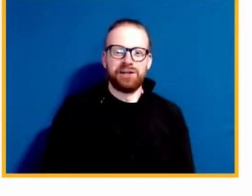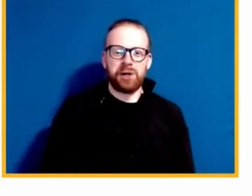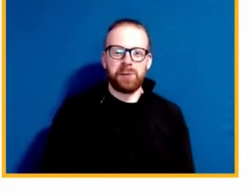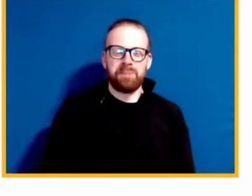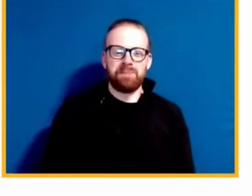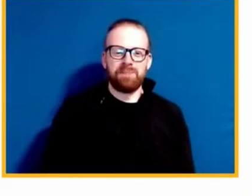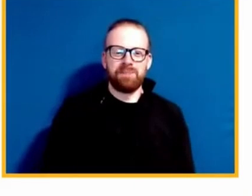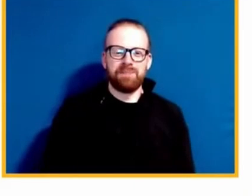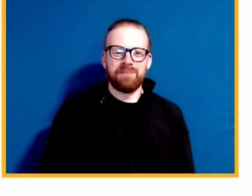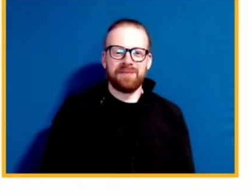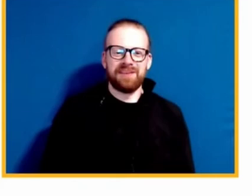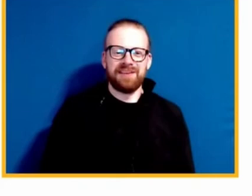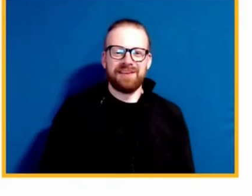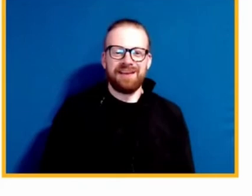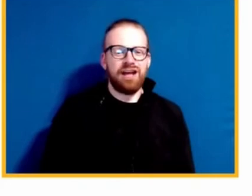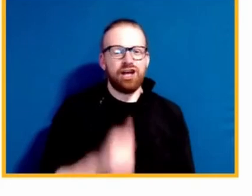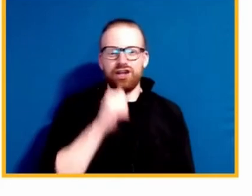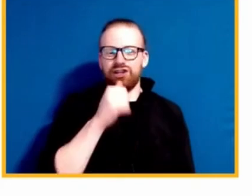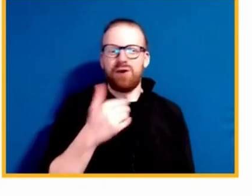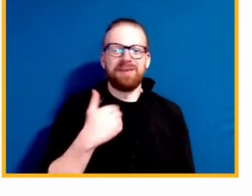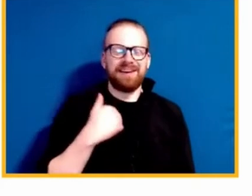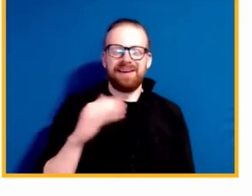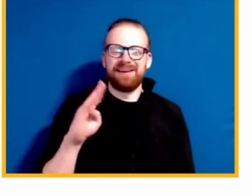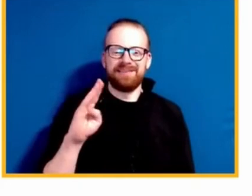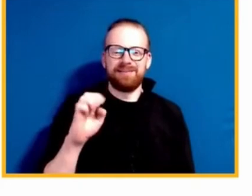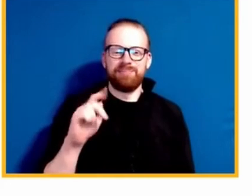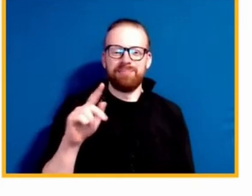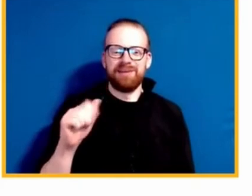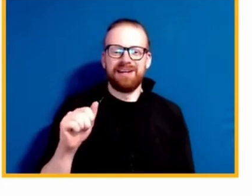Nope, we may not actually have Beta with us at the moment but that's okay,